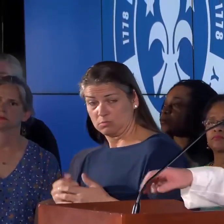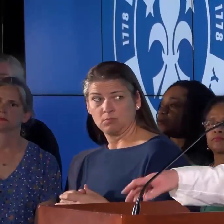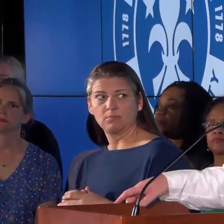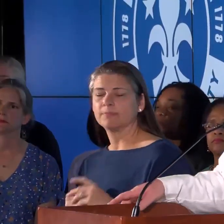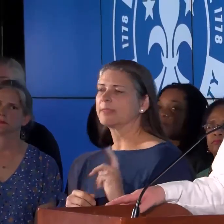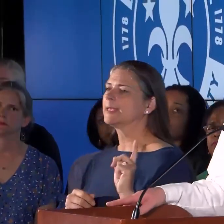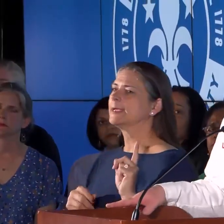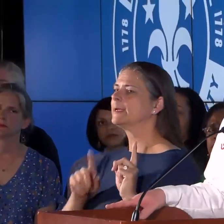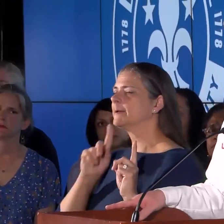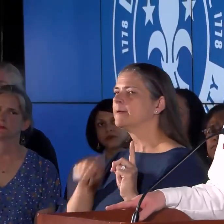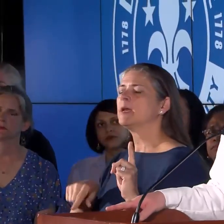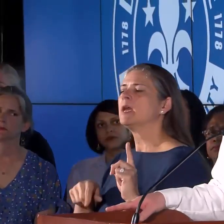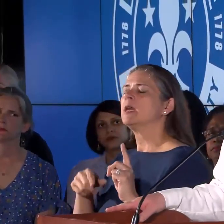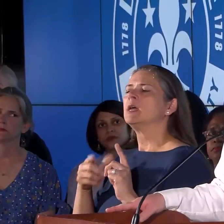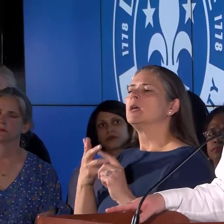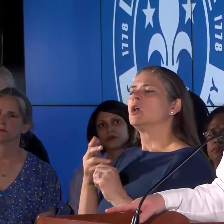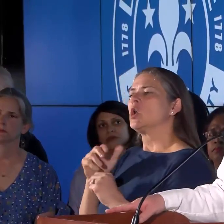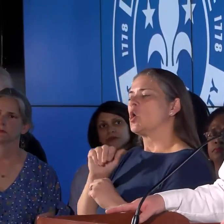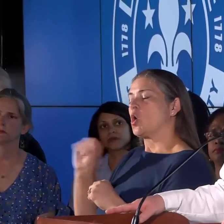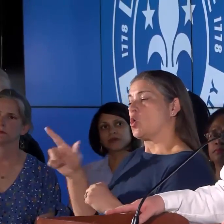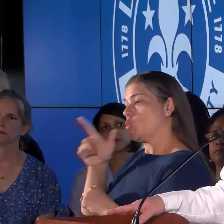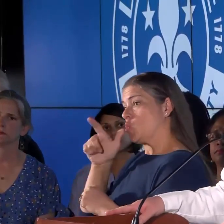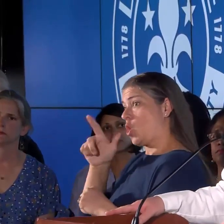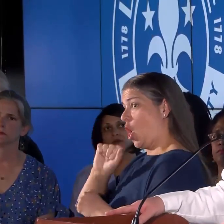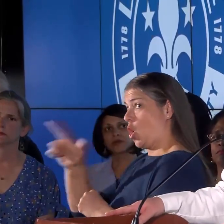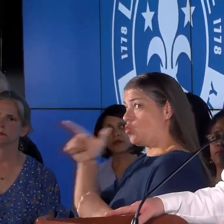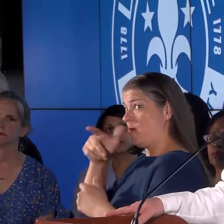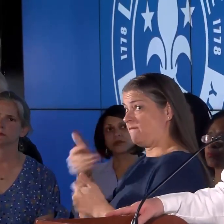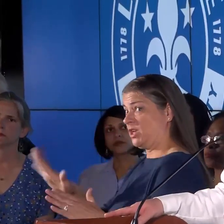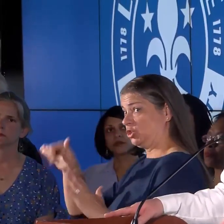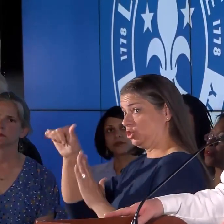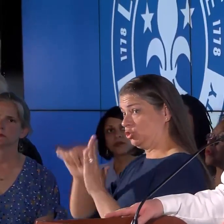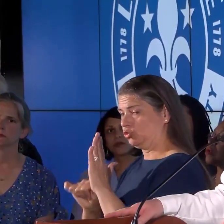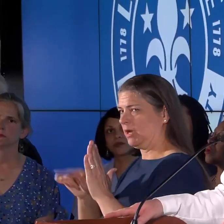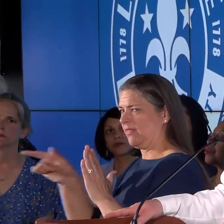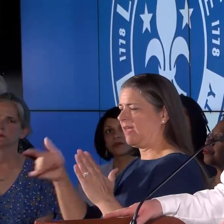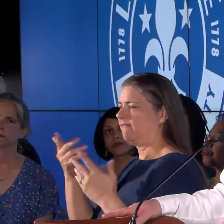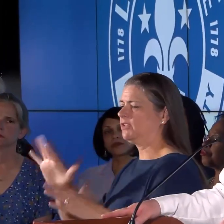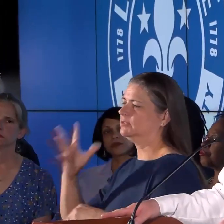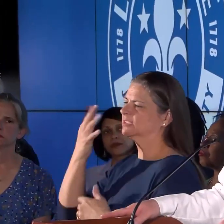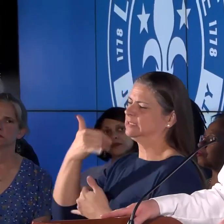I believe everyone who had had surgery today are still sedated no one is currently awake